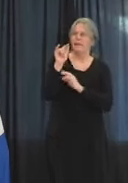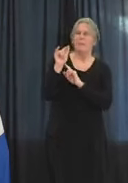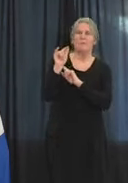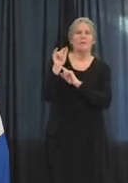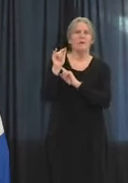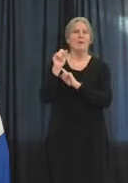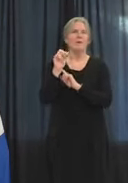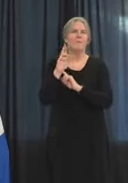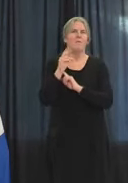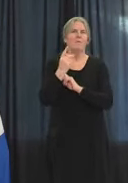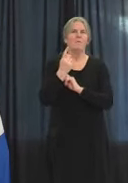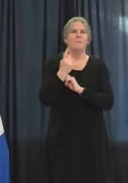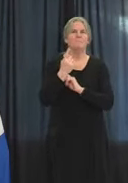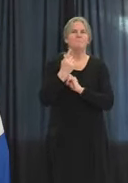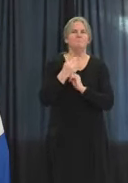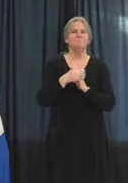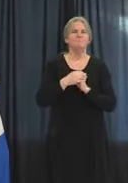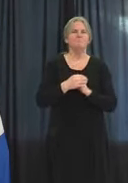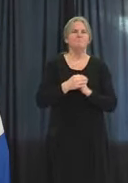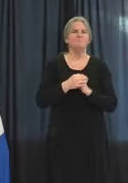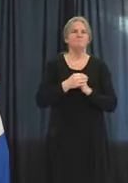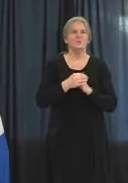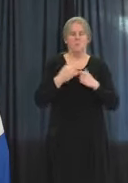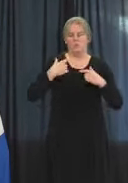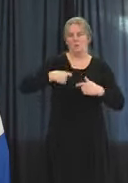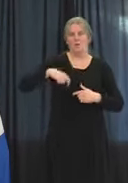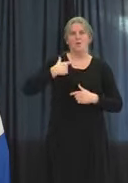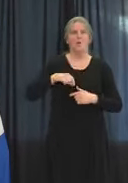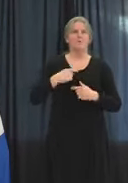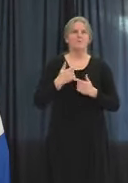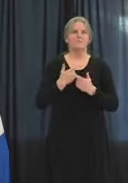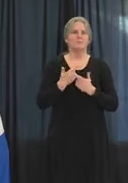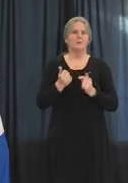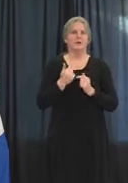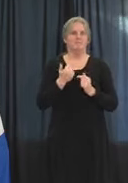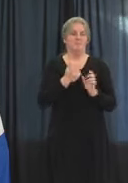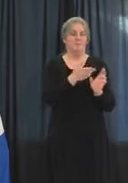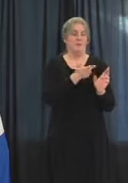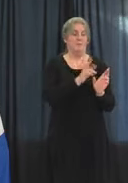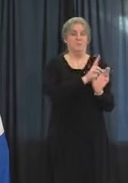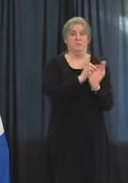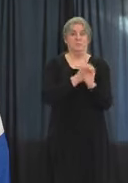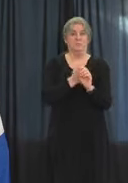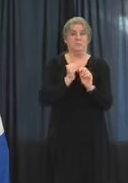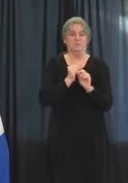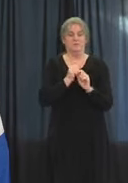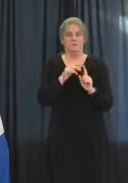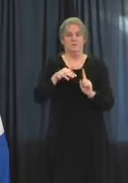instance, airplanes or conferences and conventions.